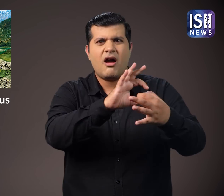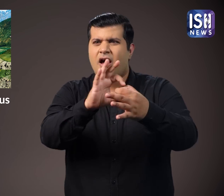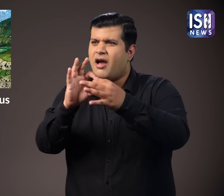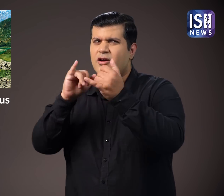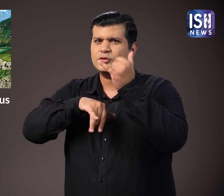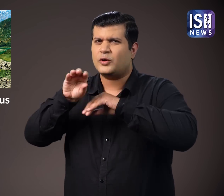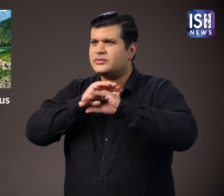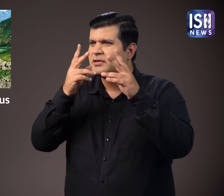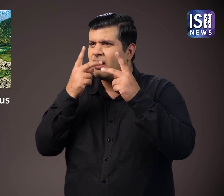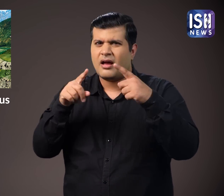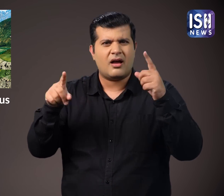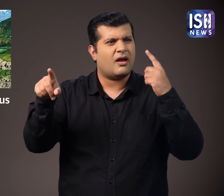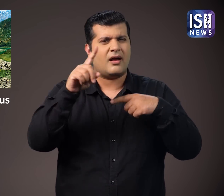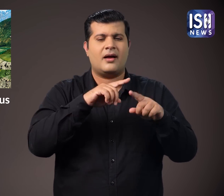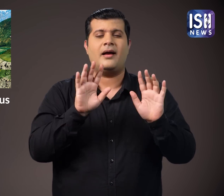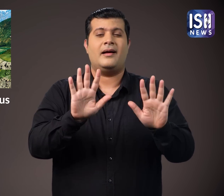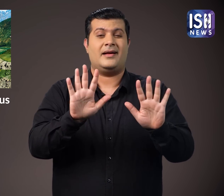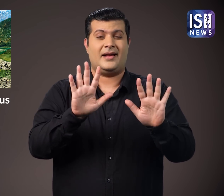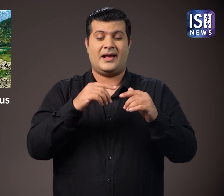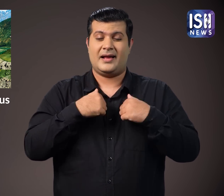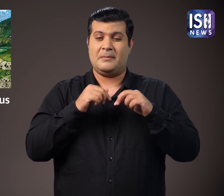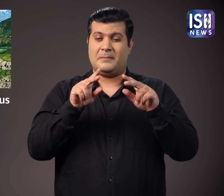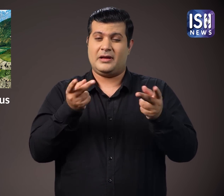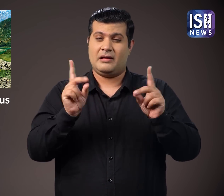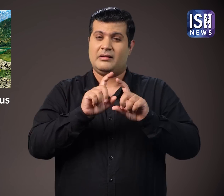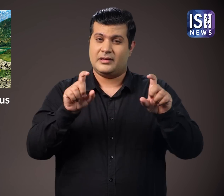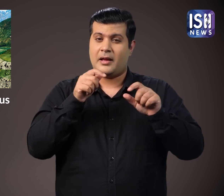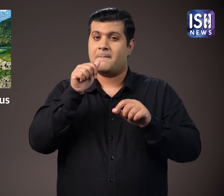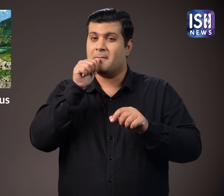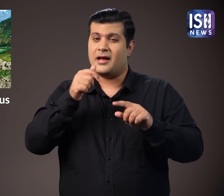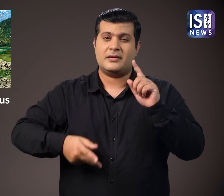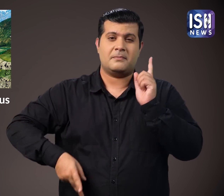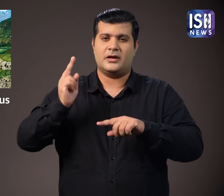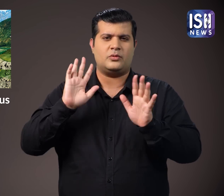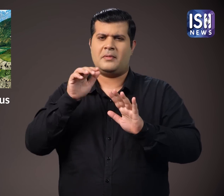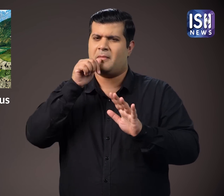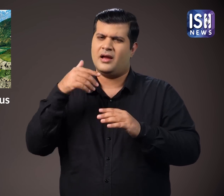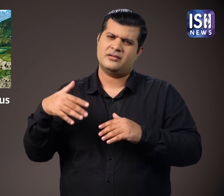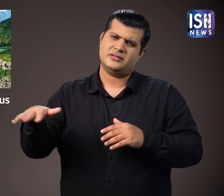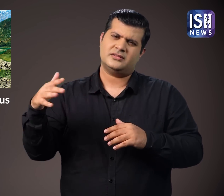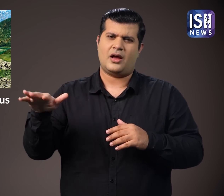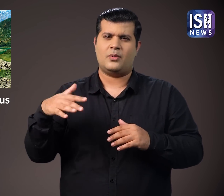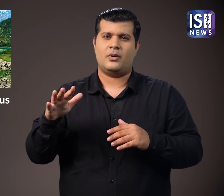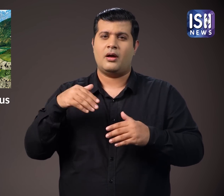These have been spreading on social media. Let me be clear - India has not cut off water supply to Pakistan and the rivers are still flowing.